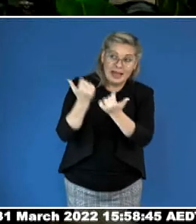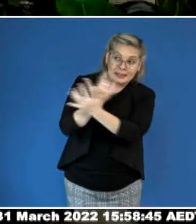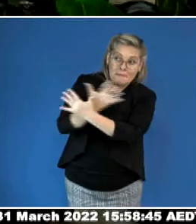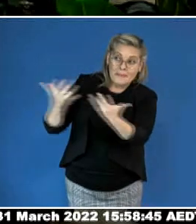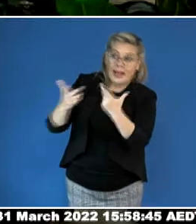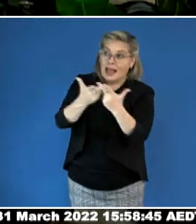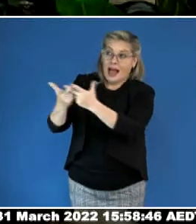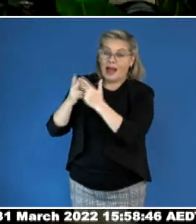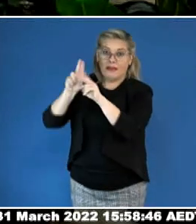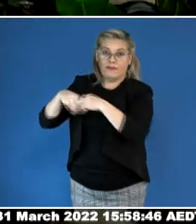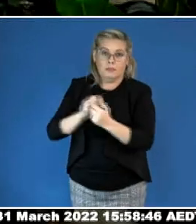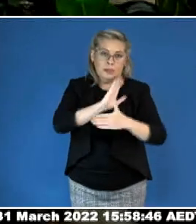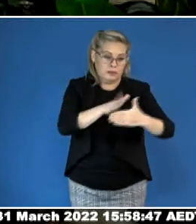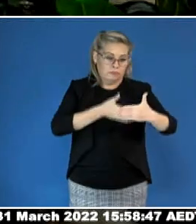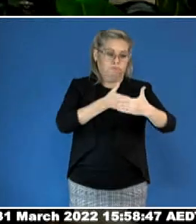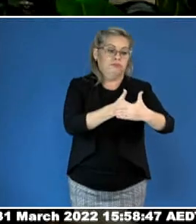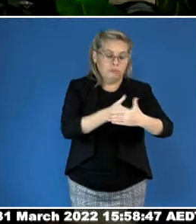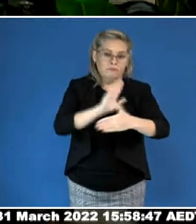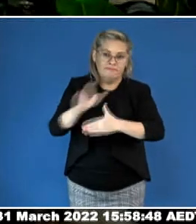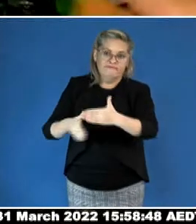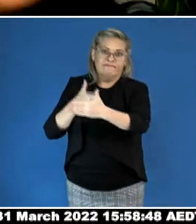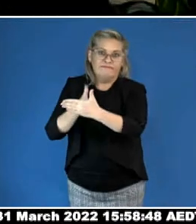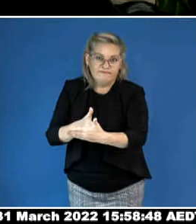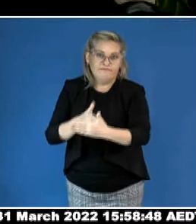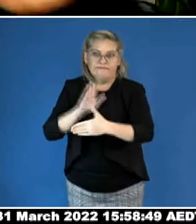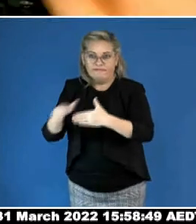barriers to getting a diagnosis for autistic females and gender diverse individuals.